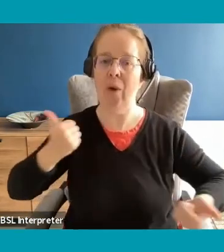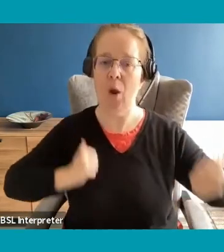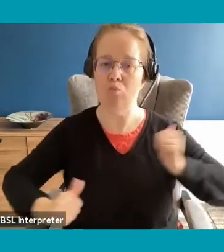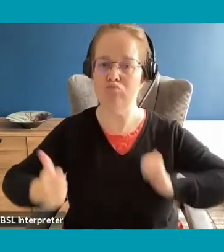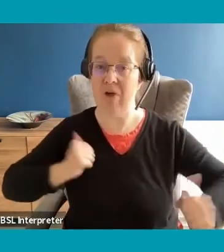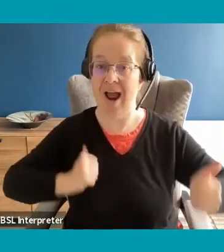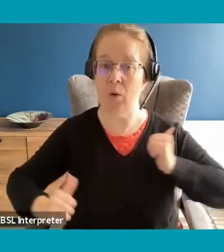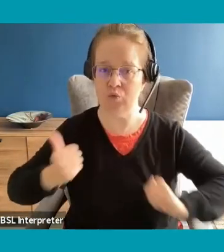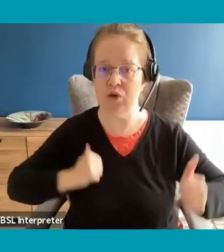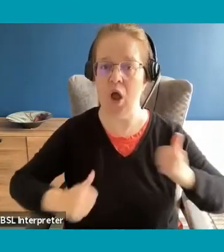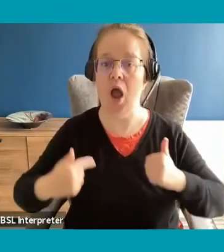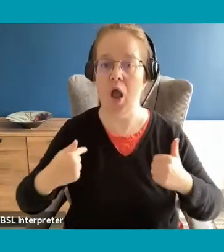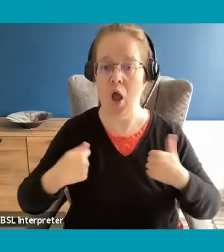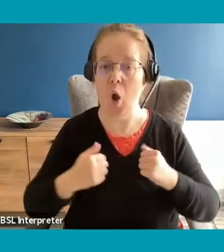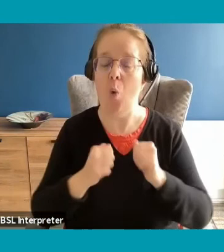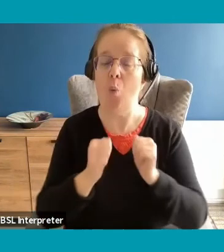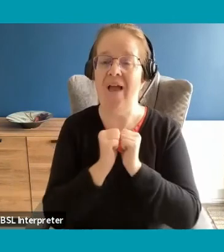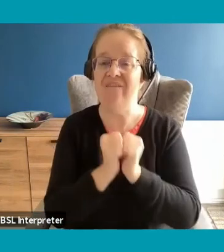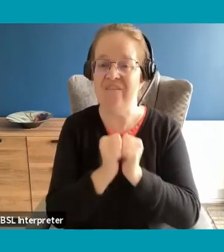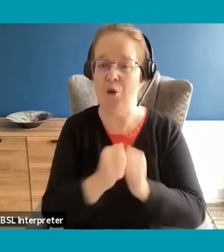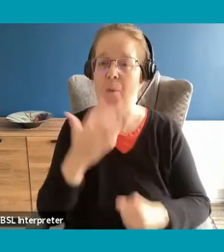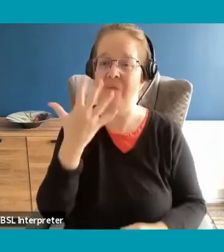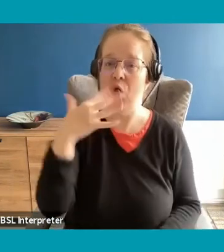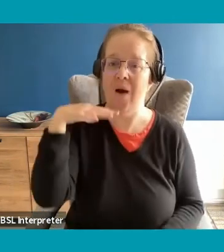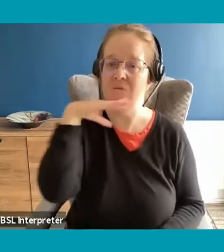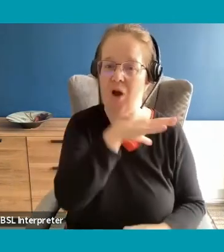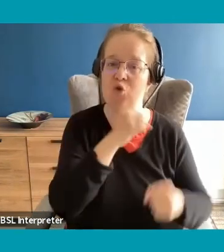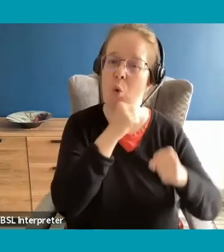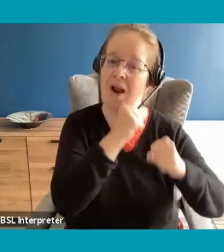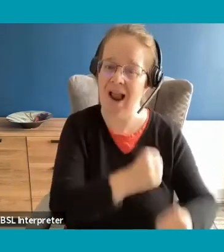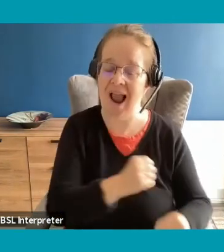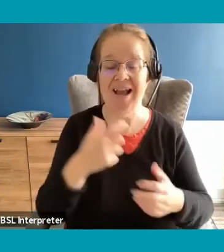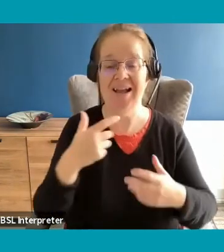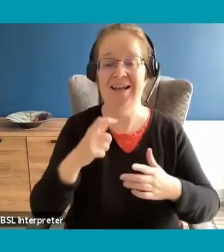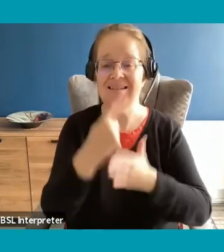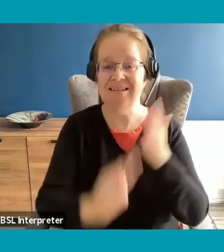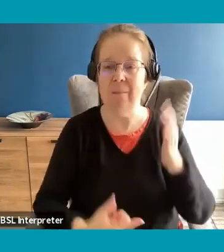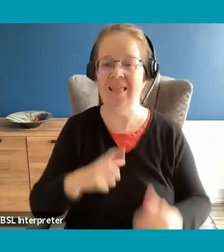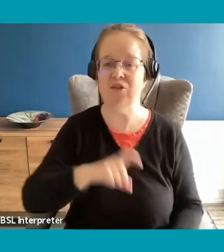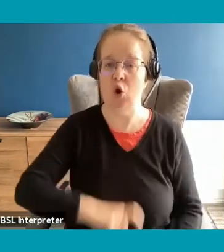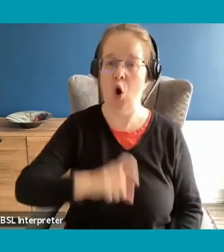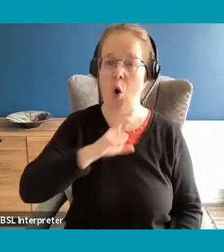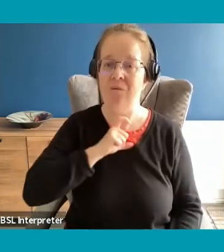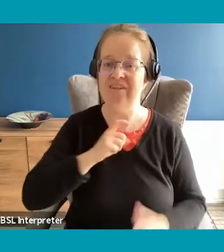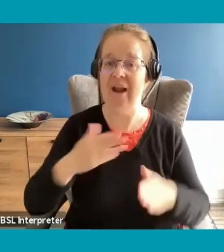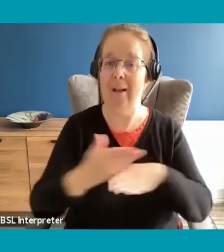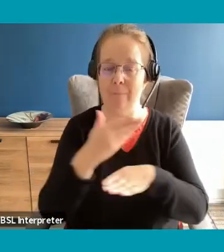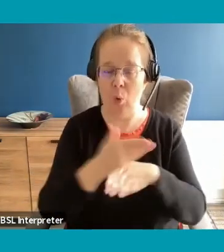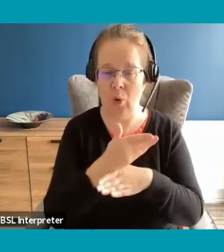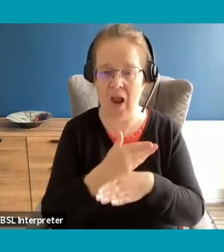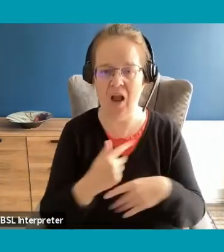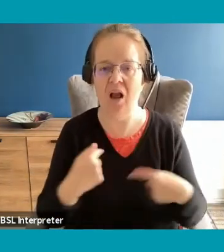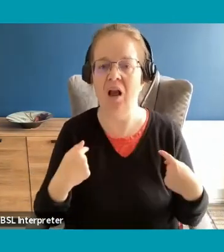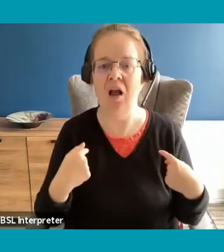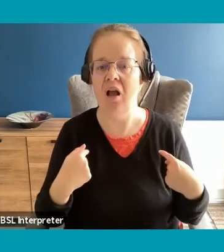are a valuable 500 committed and disability confident employer and we don't put that on there. You know,